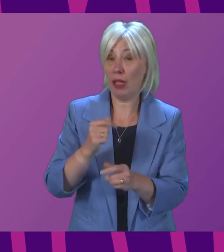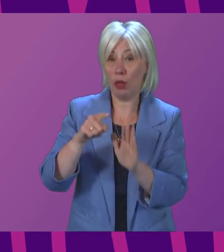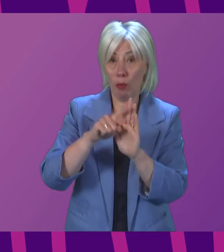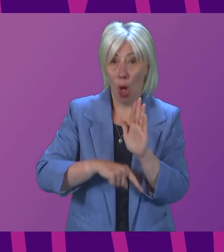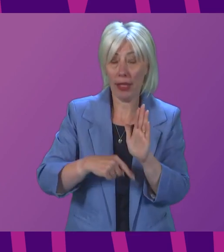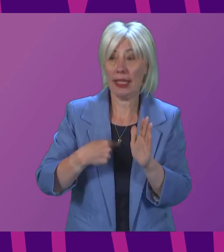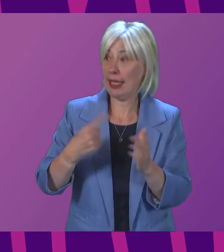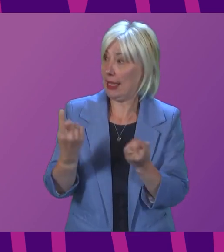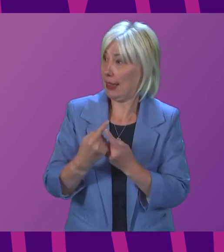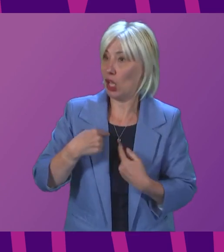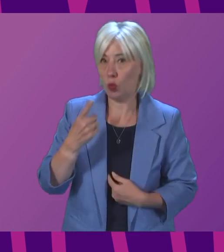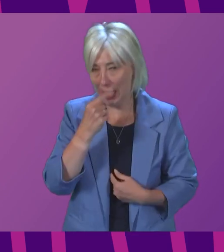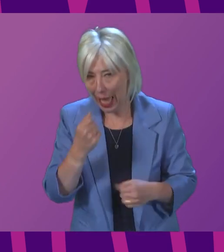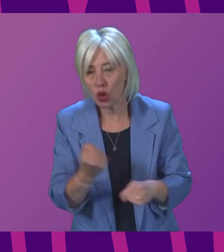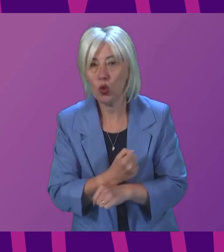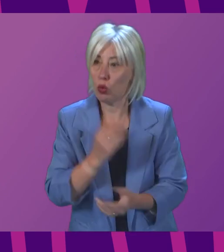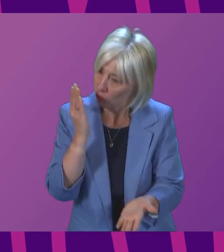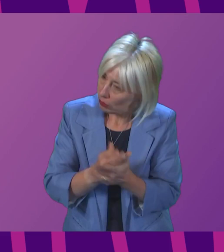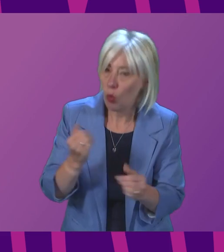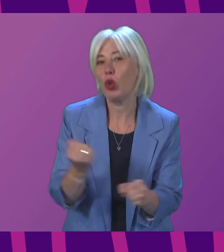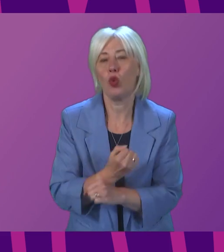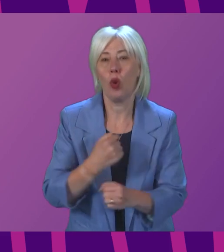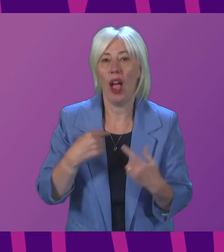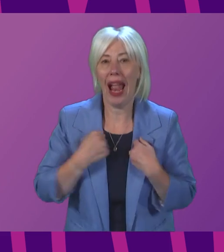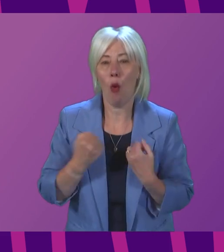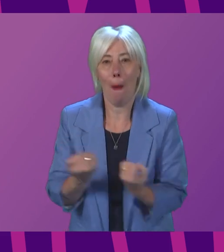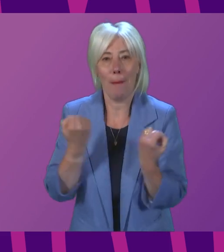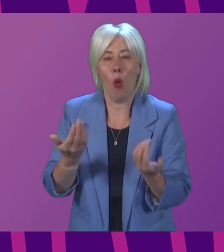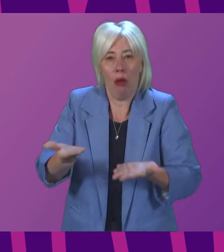that we can do and are doing within the powers that we have—are reducing by one third the